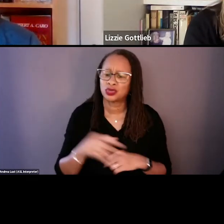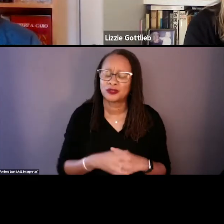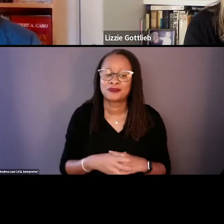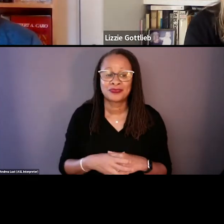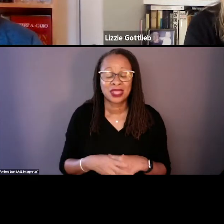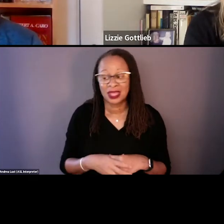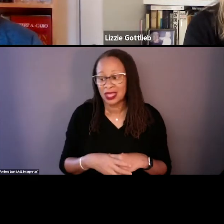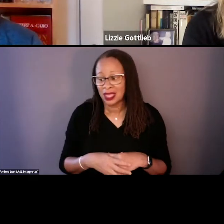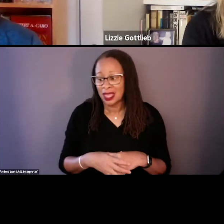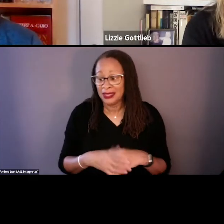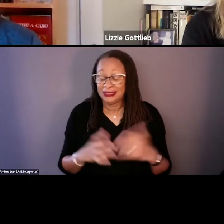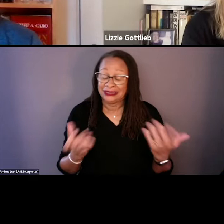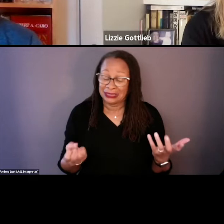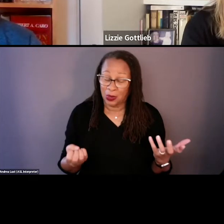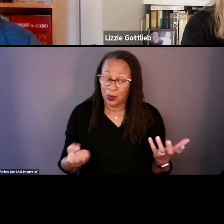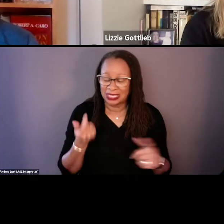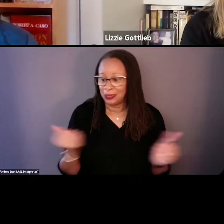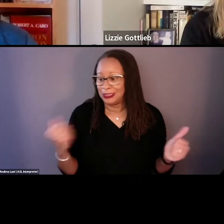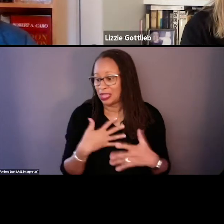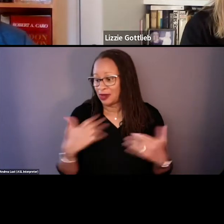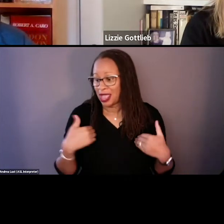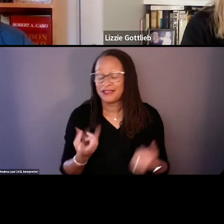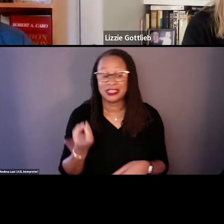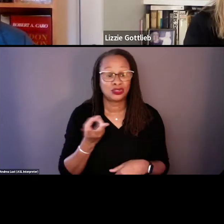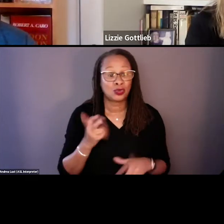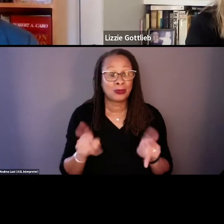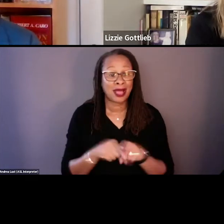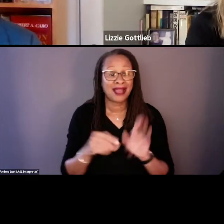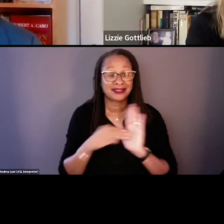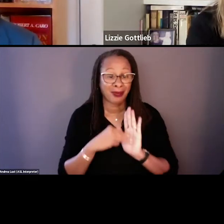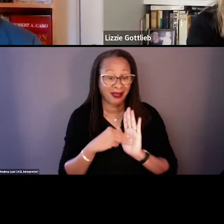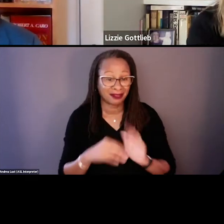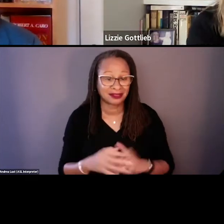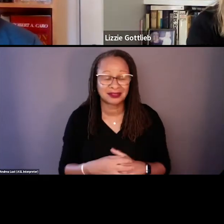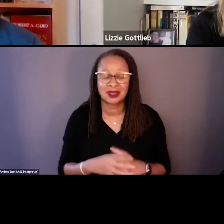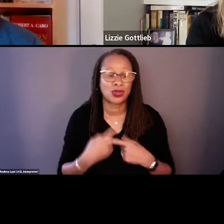Well, it's a little intimidating to have these two guys as models as you're starting to make a film. You know, we would turn-